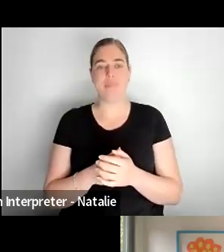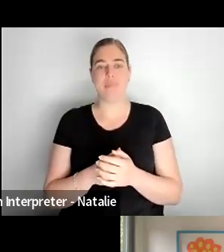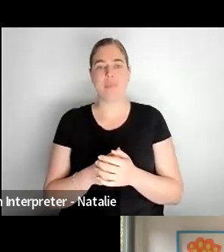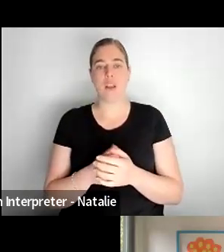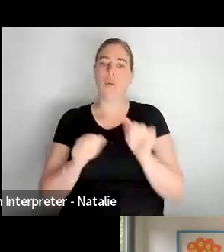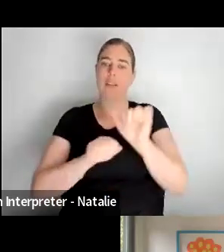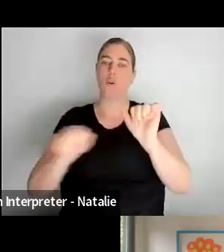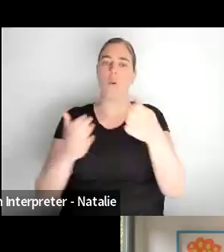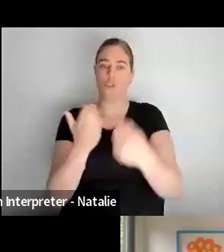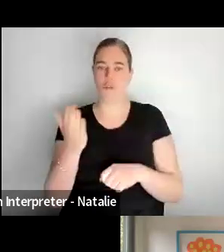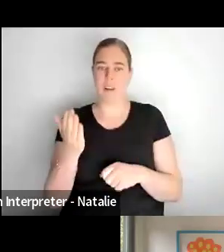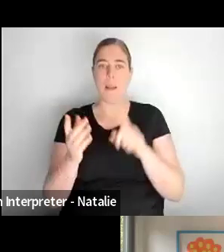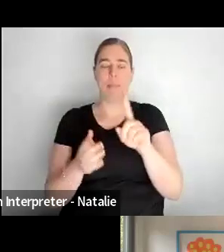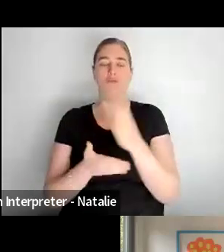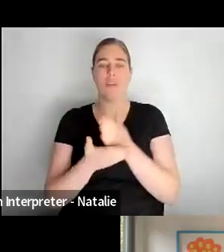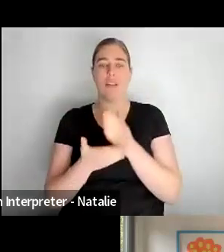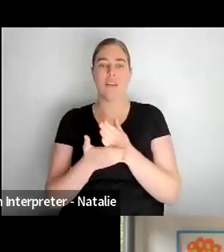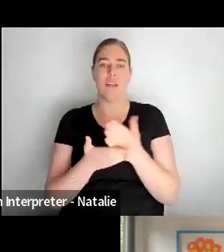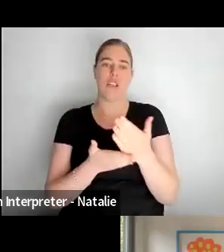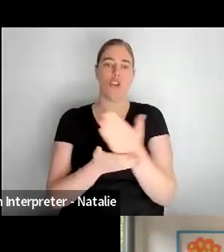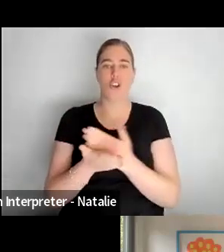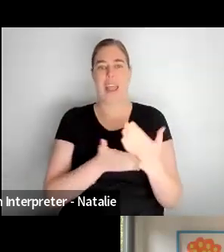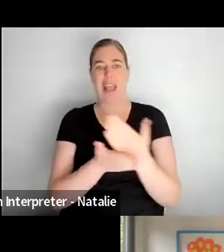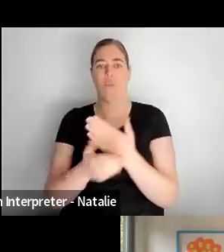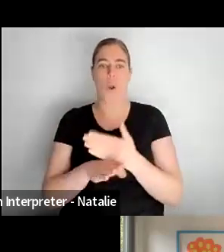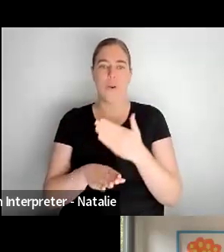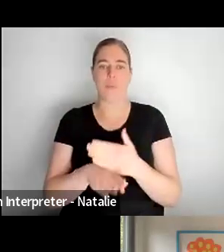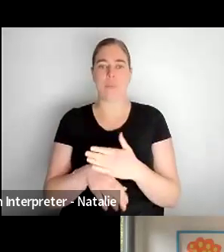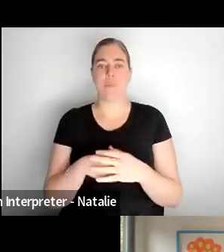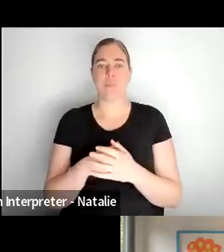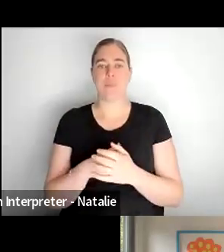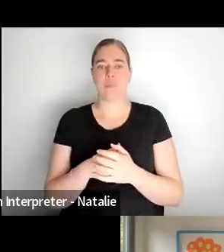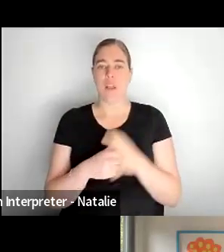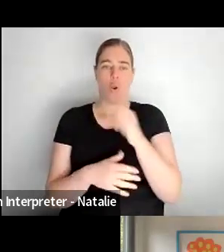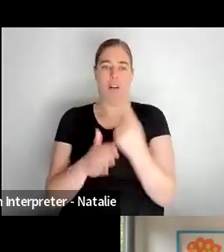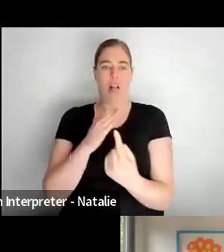scoring but it's a very much shared labour, isn't it, so you are not alone through it and you have